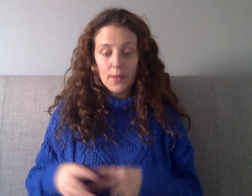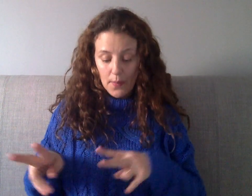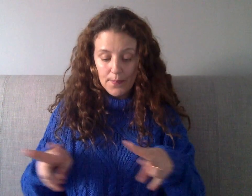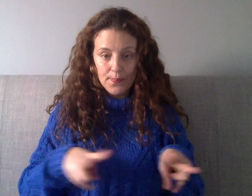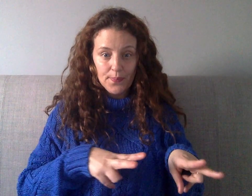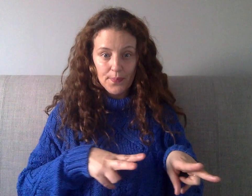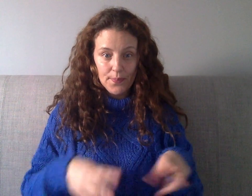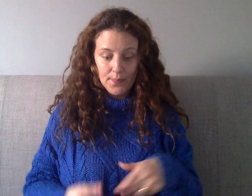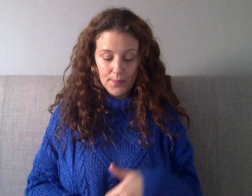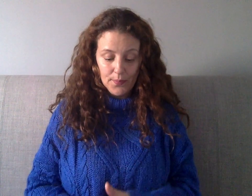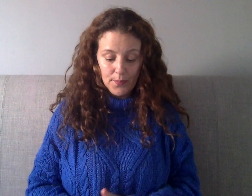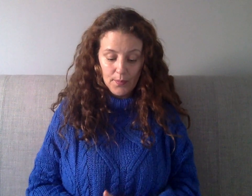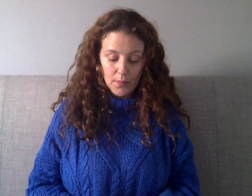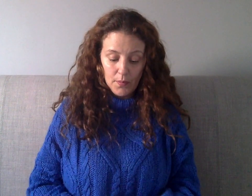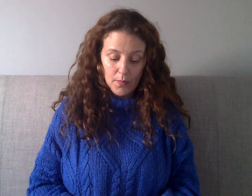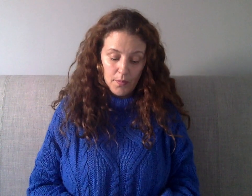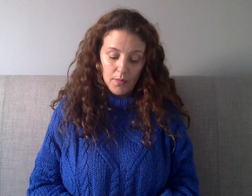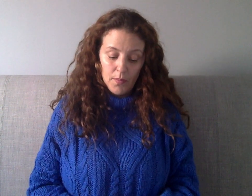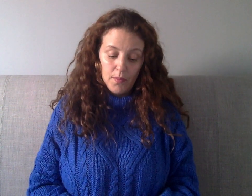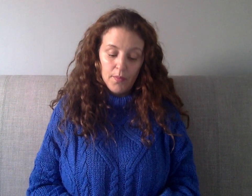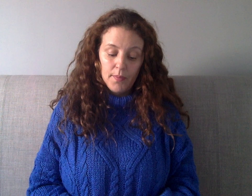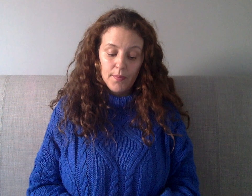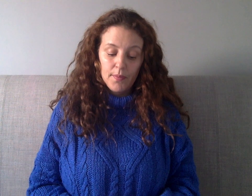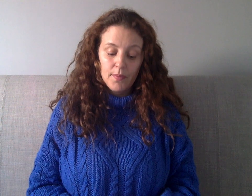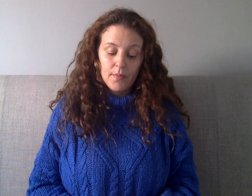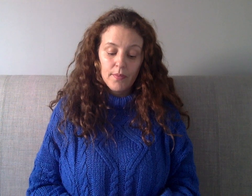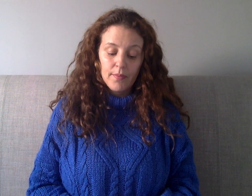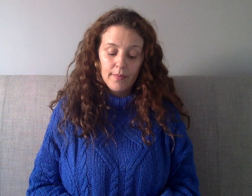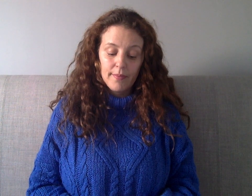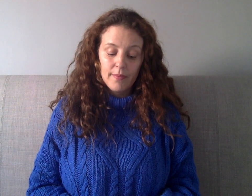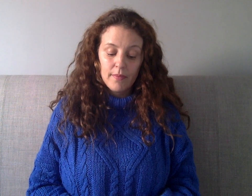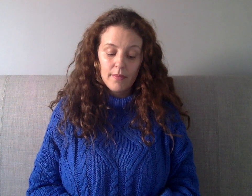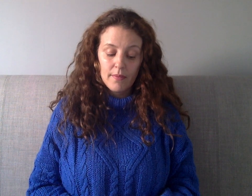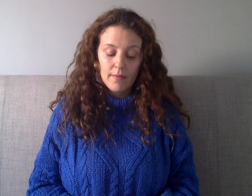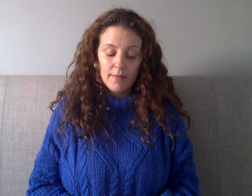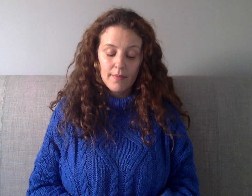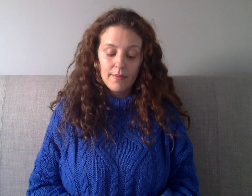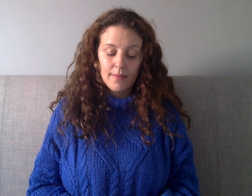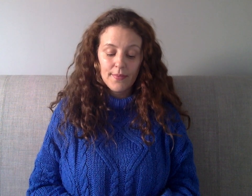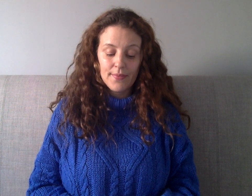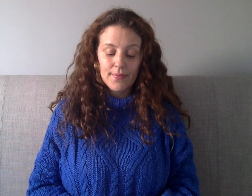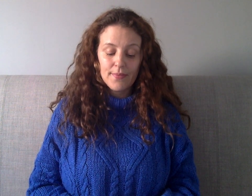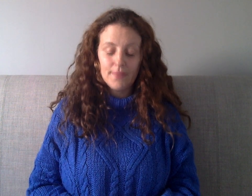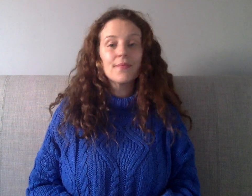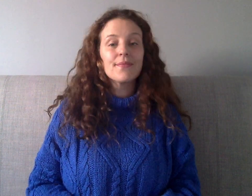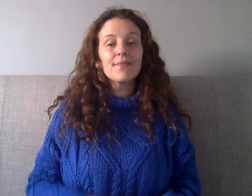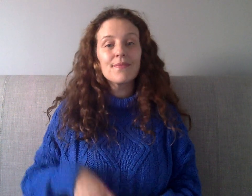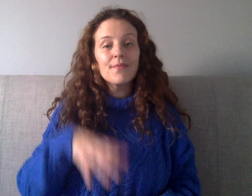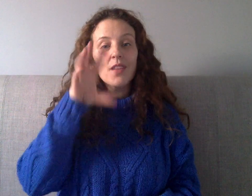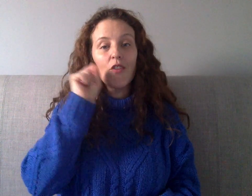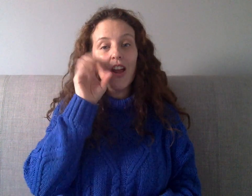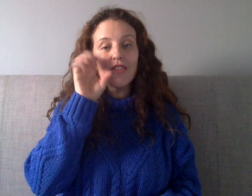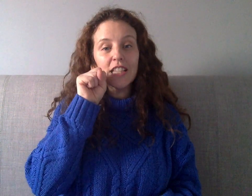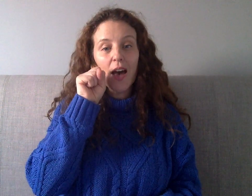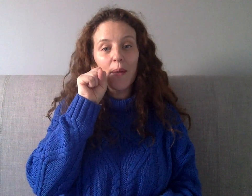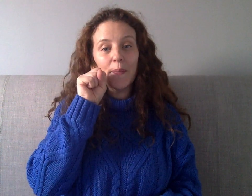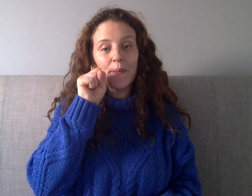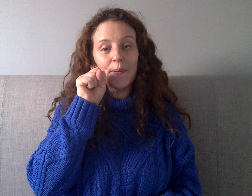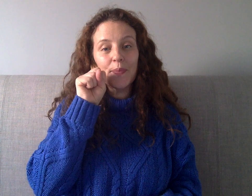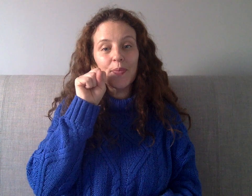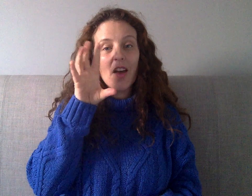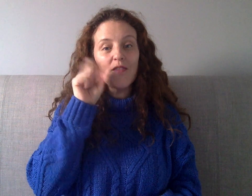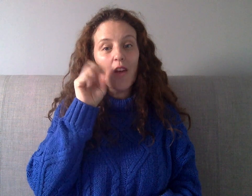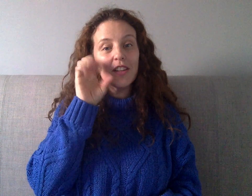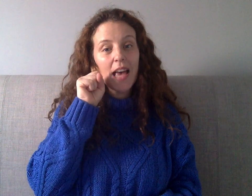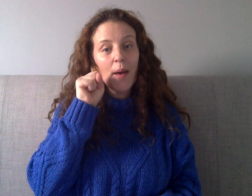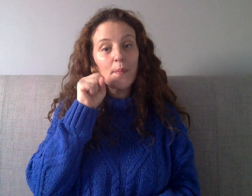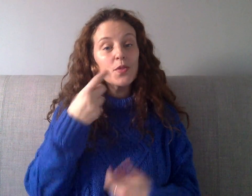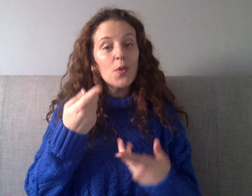FLORIDA